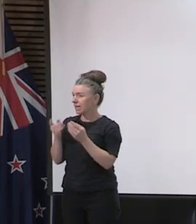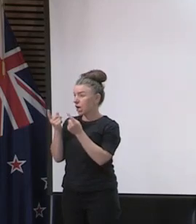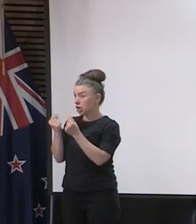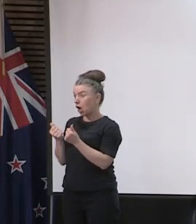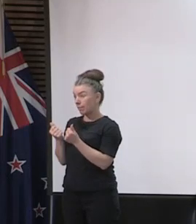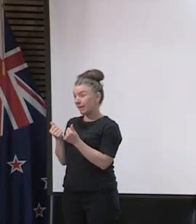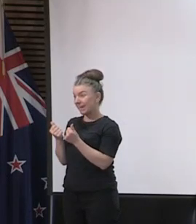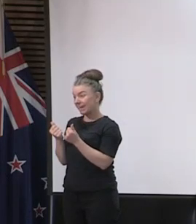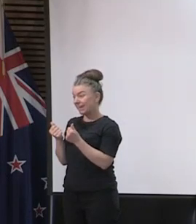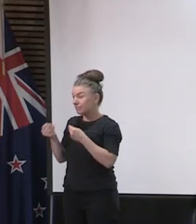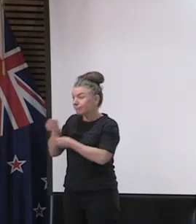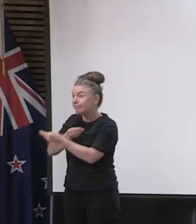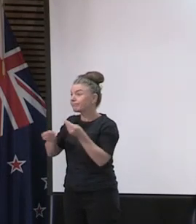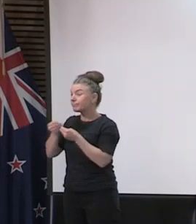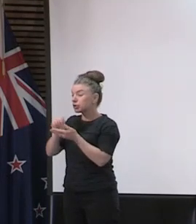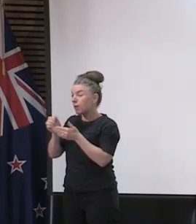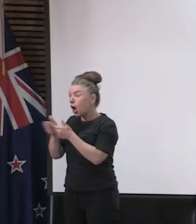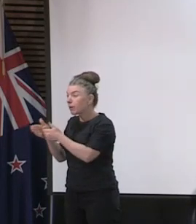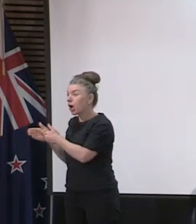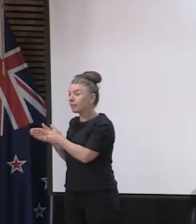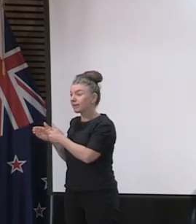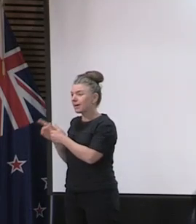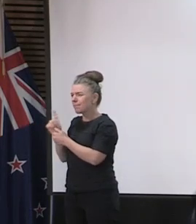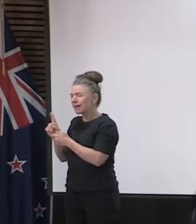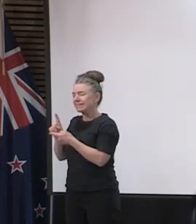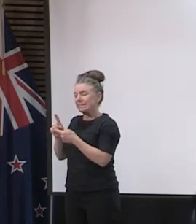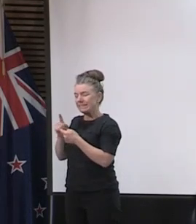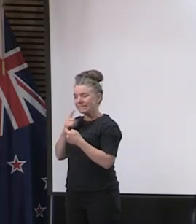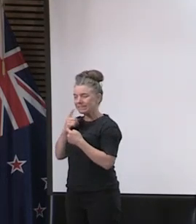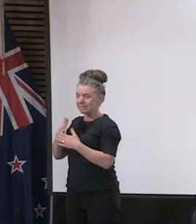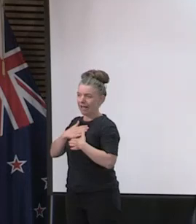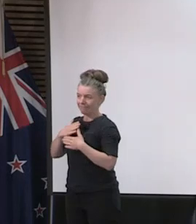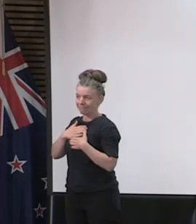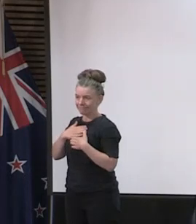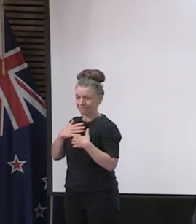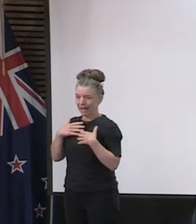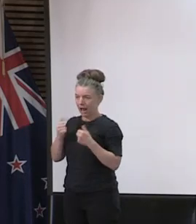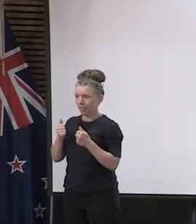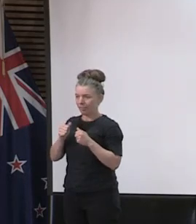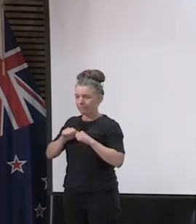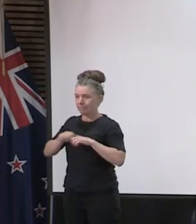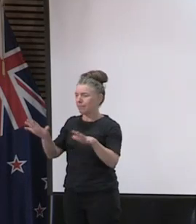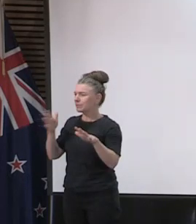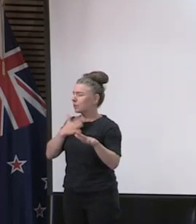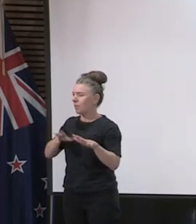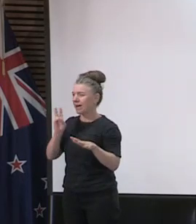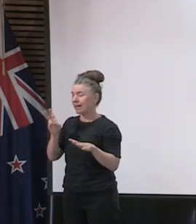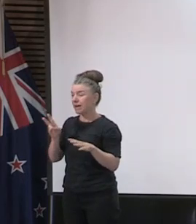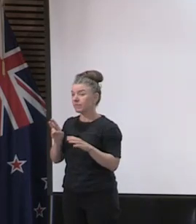up the economy in the safest way possible and not lose the potential economic advantage we've of being amongst the